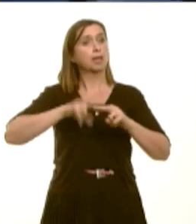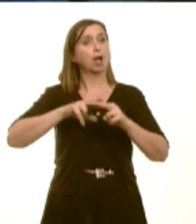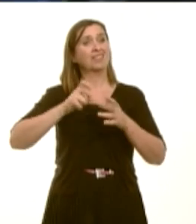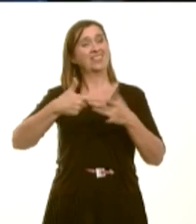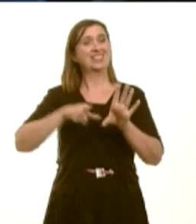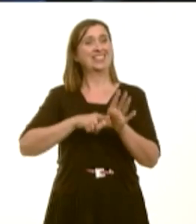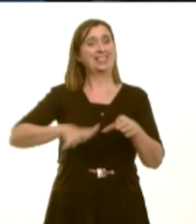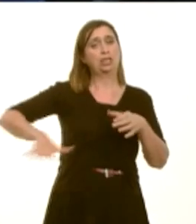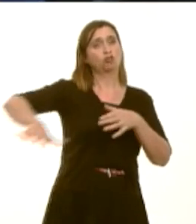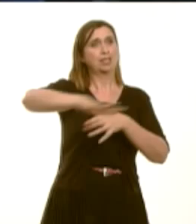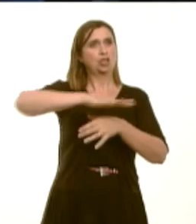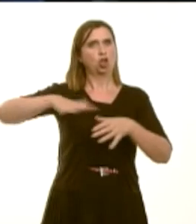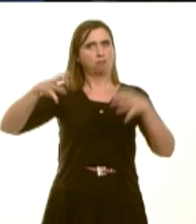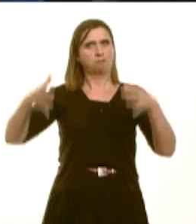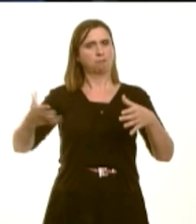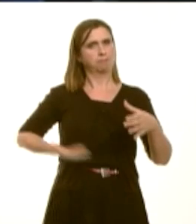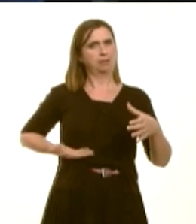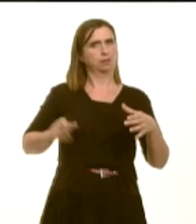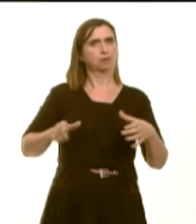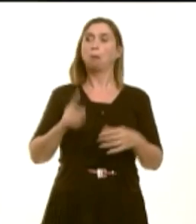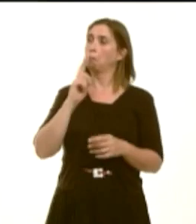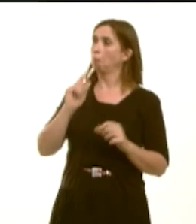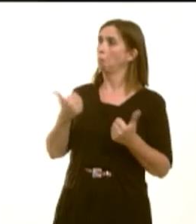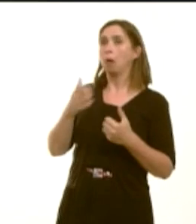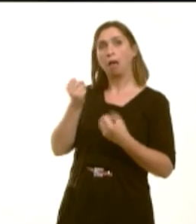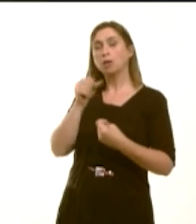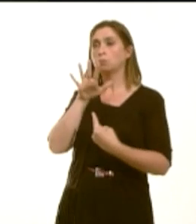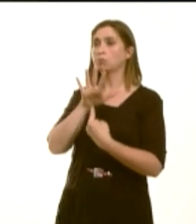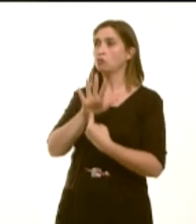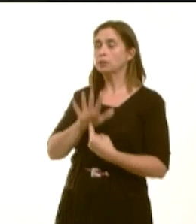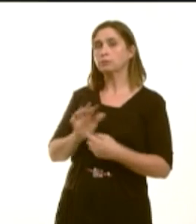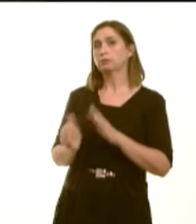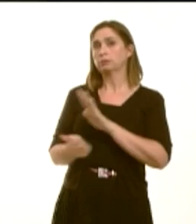made on creating a unity of purpose around the priorities of skills, connectivity, innovation